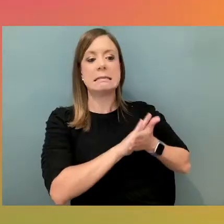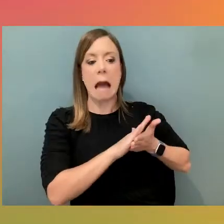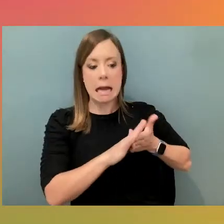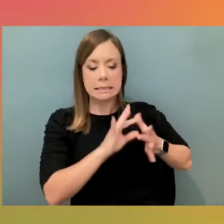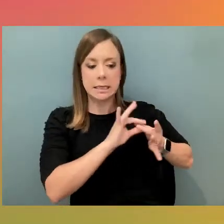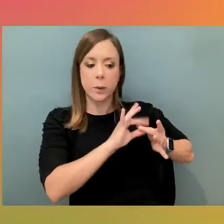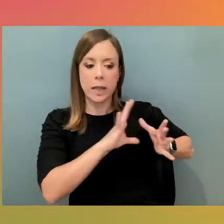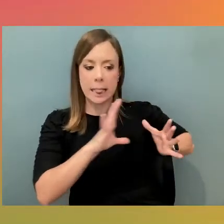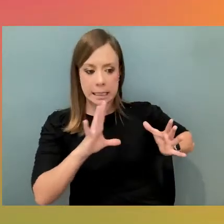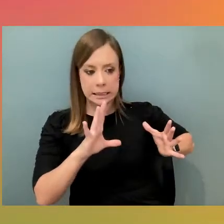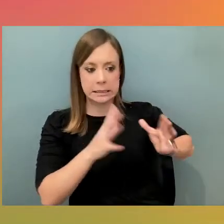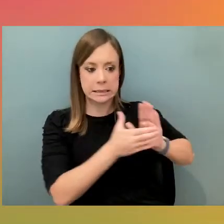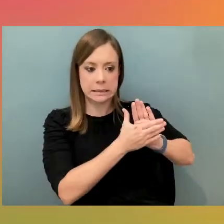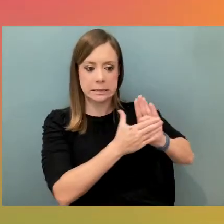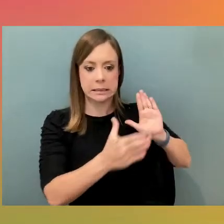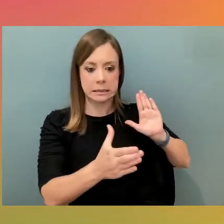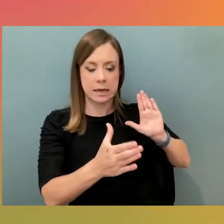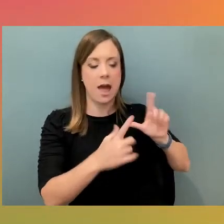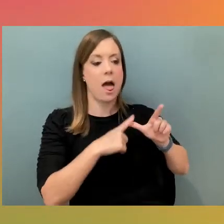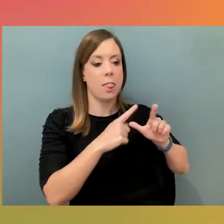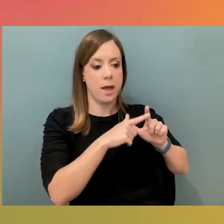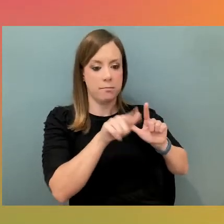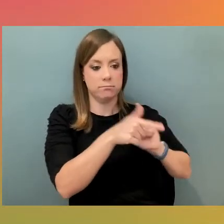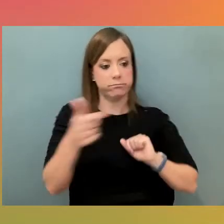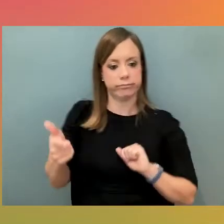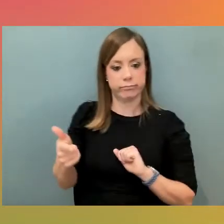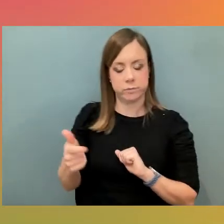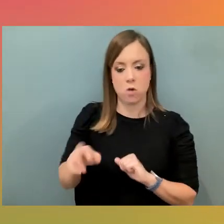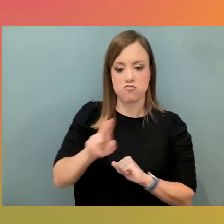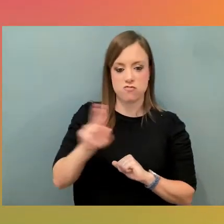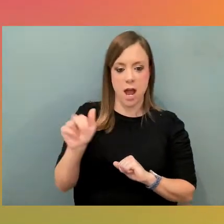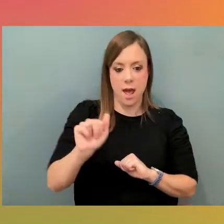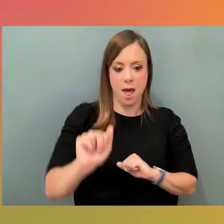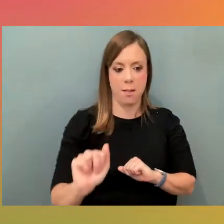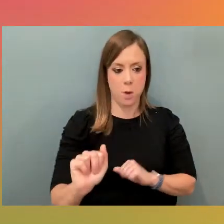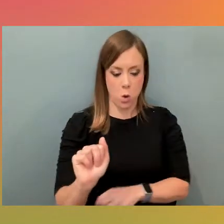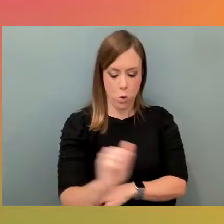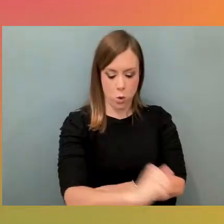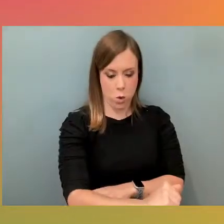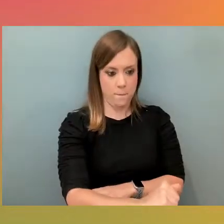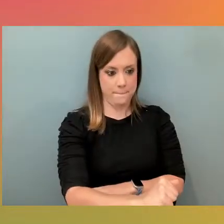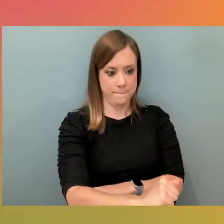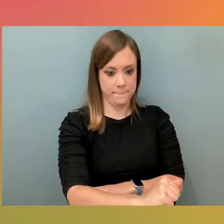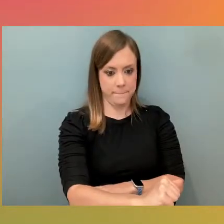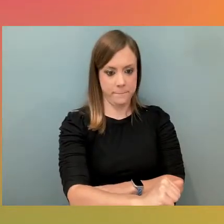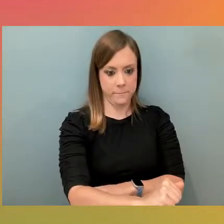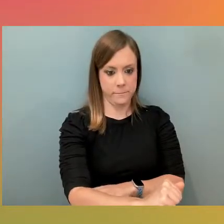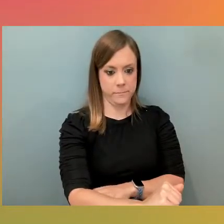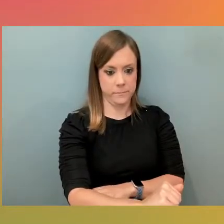AND TWO AND THEN WITHOUT FLINGING YOUR FOOT RELEASE THE FOOT AND WE WILL SWITCH SIDE.